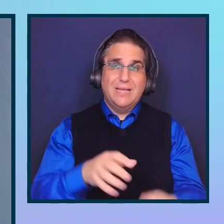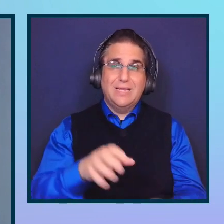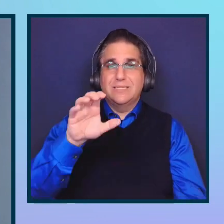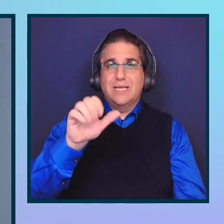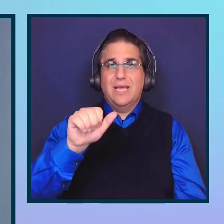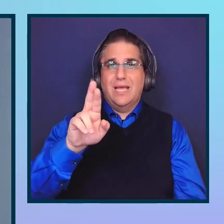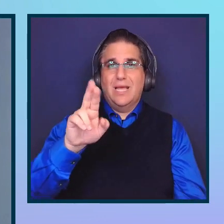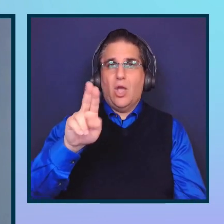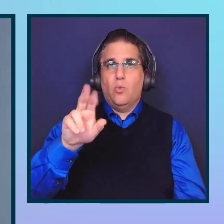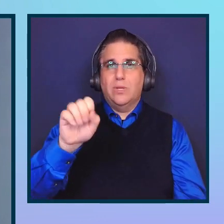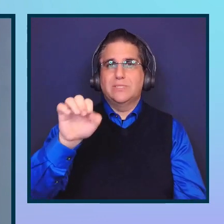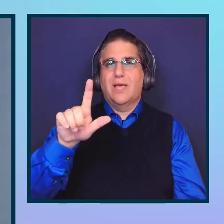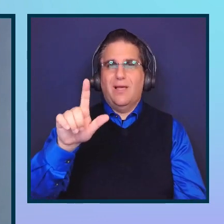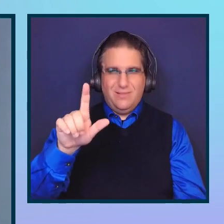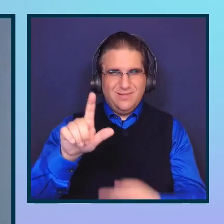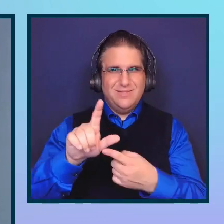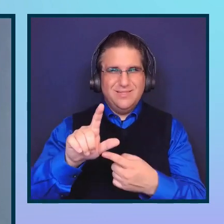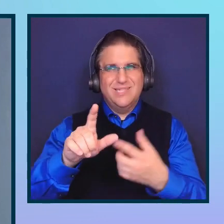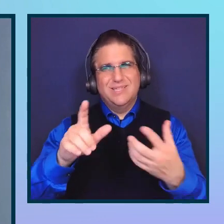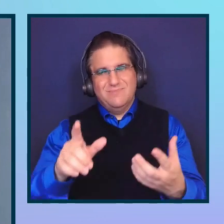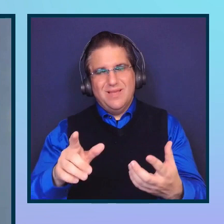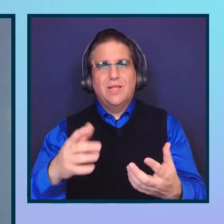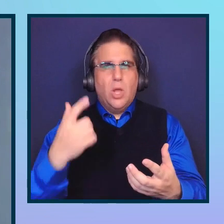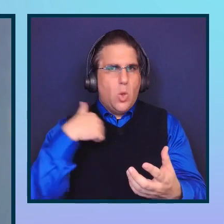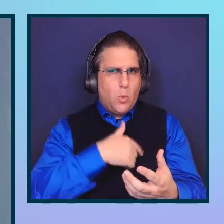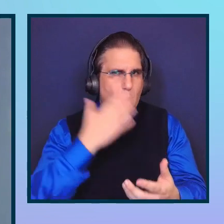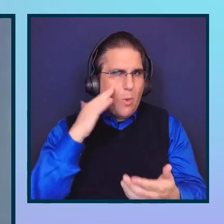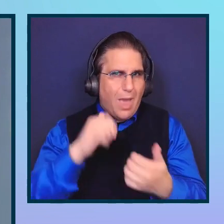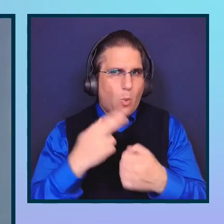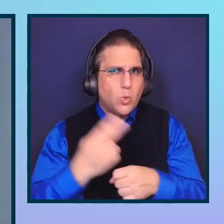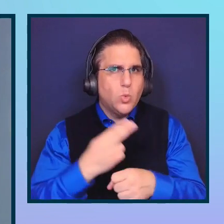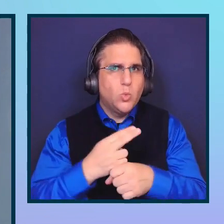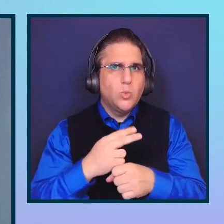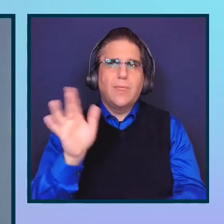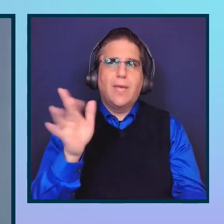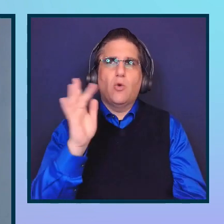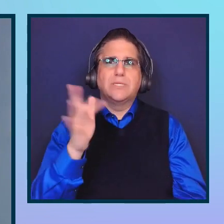but we all kind of know how to use a web carousal, even though not all of them are accessible,